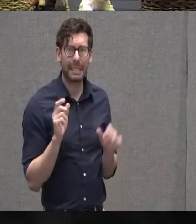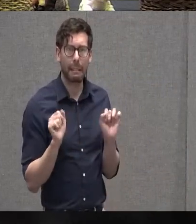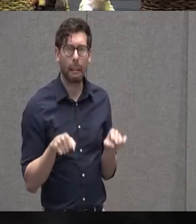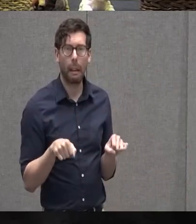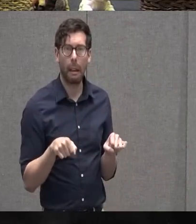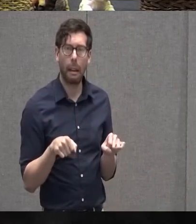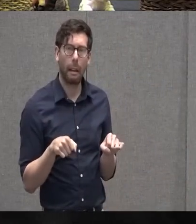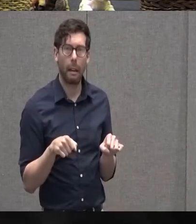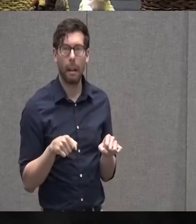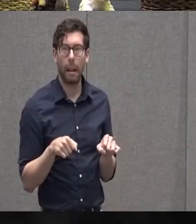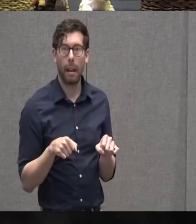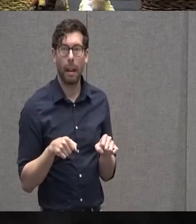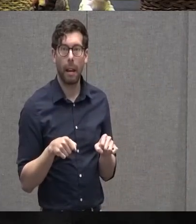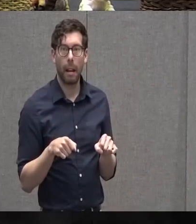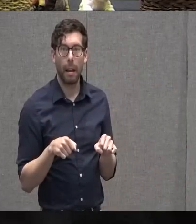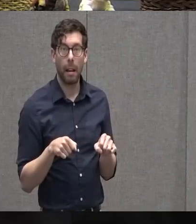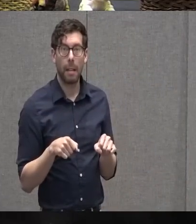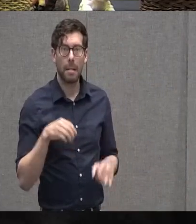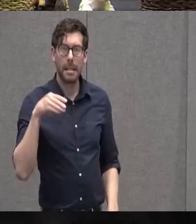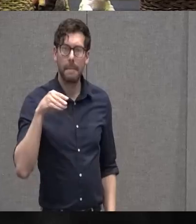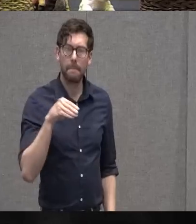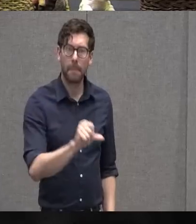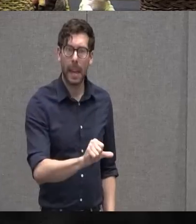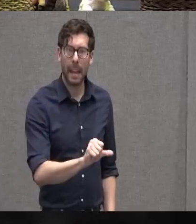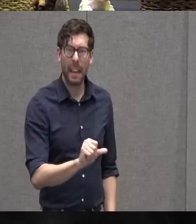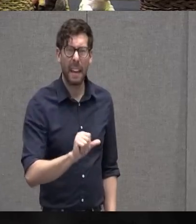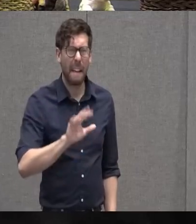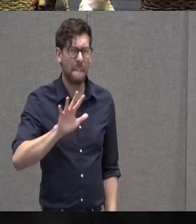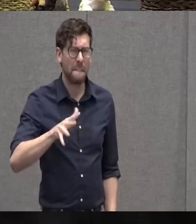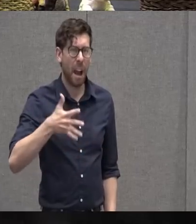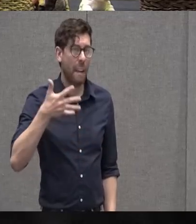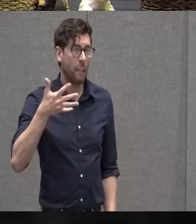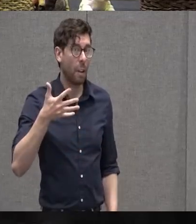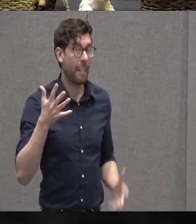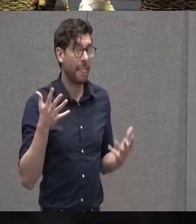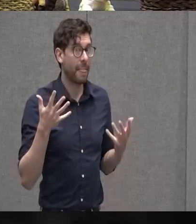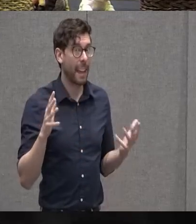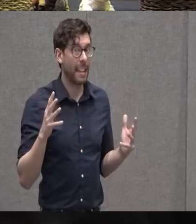just $5 but not on something that's costs $5.